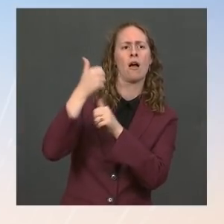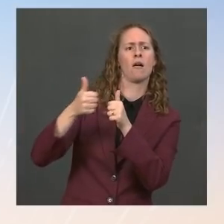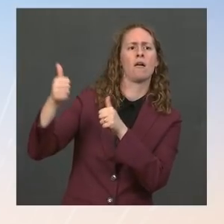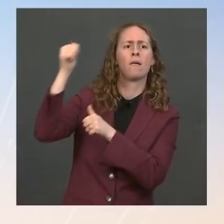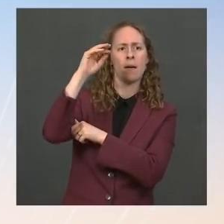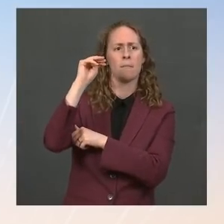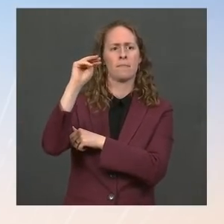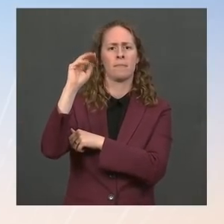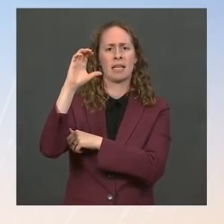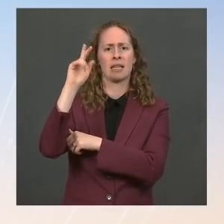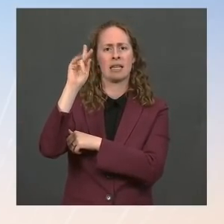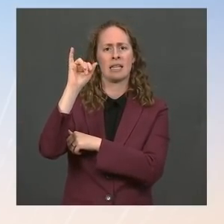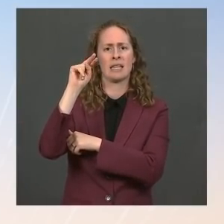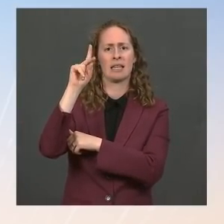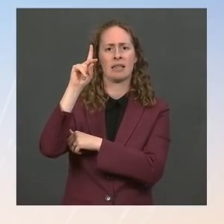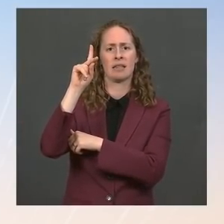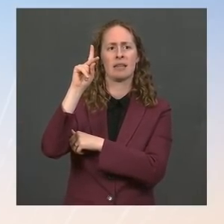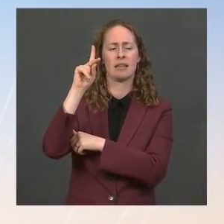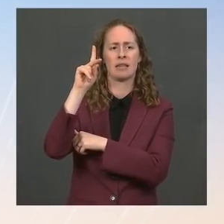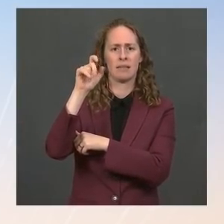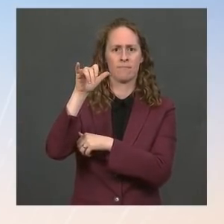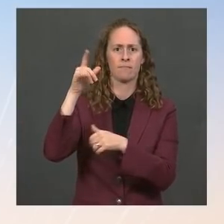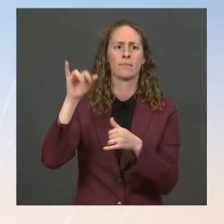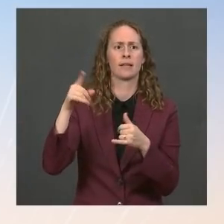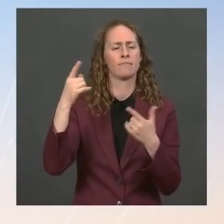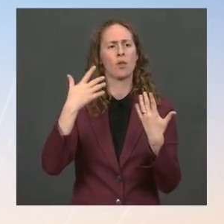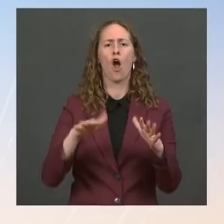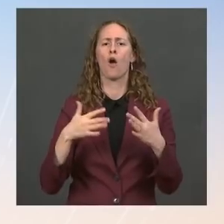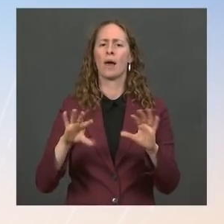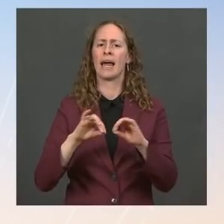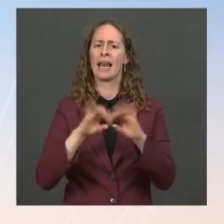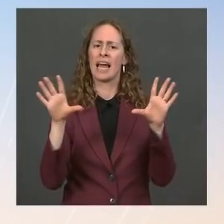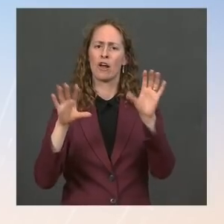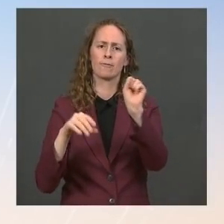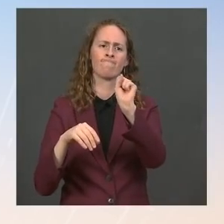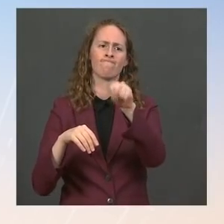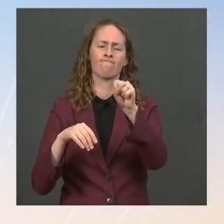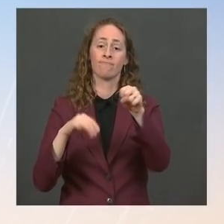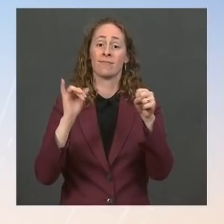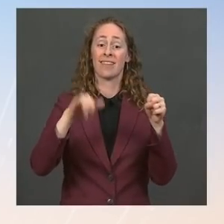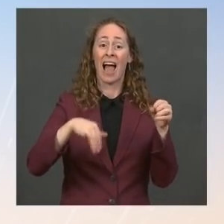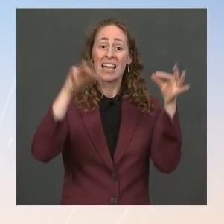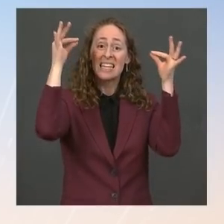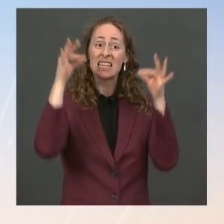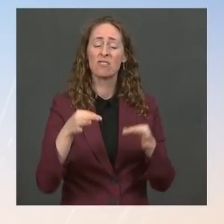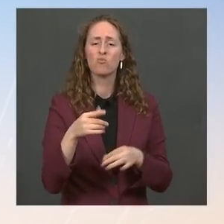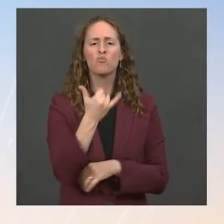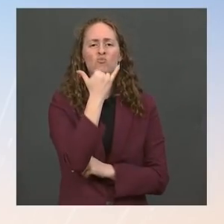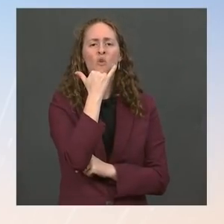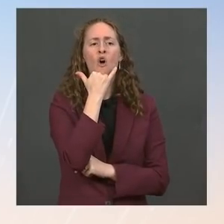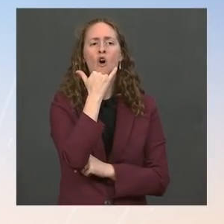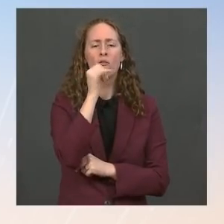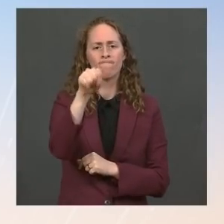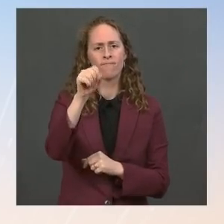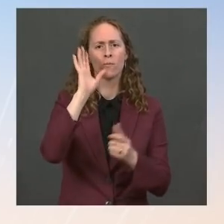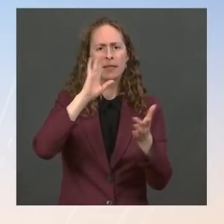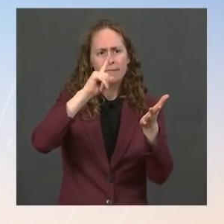and made very clear that this was -- they wanted to see this move forward quickly, they want it to be as transparent as possible,